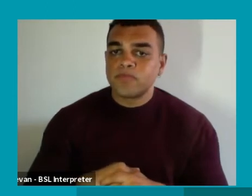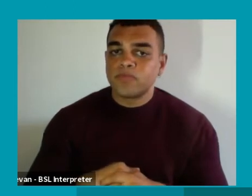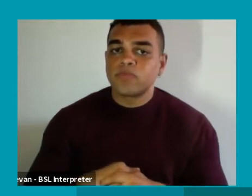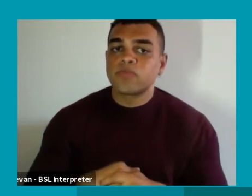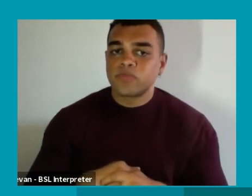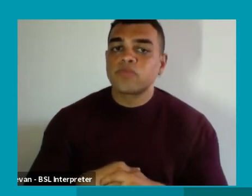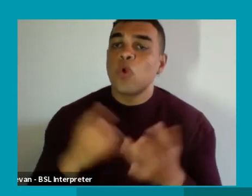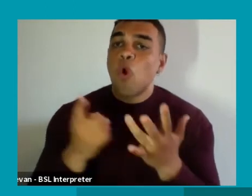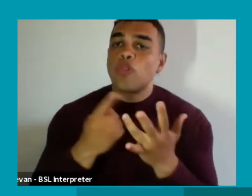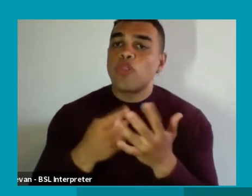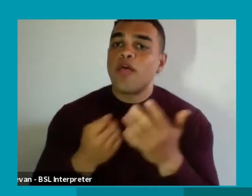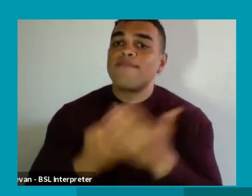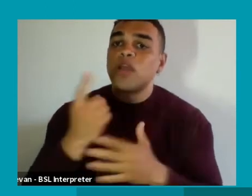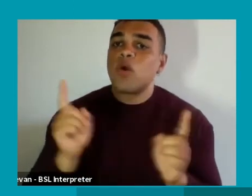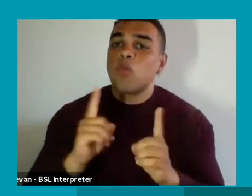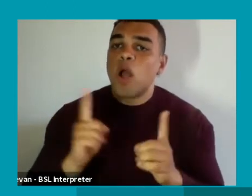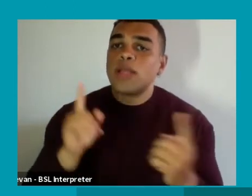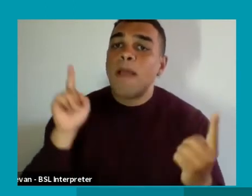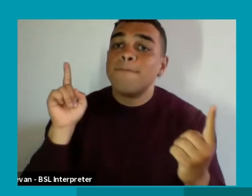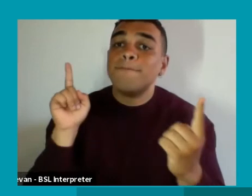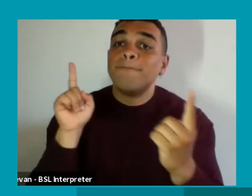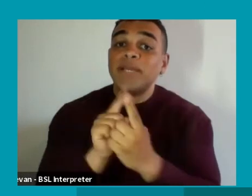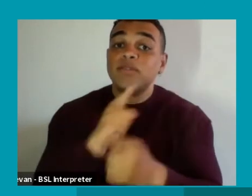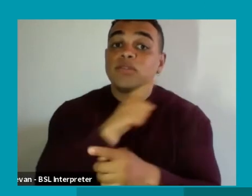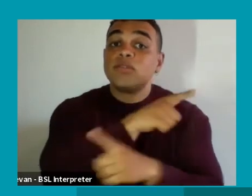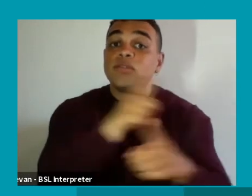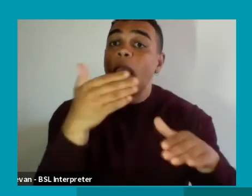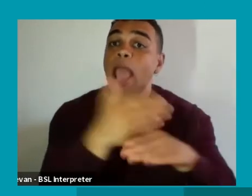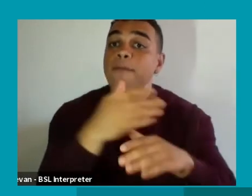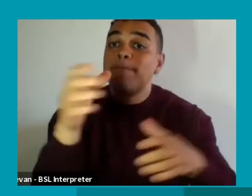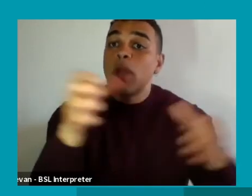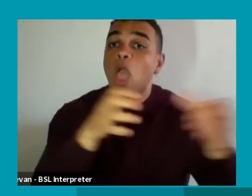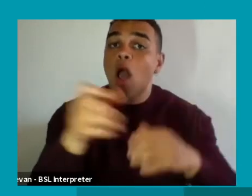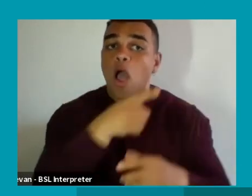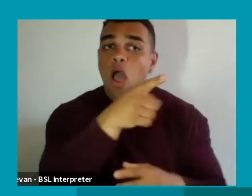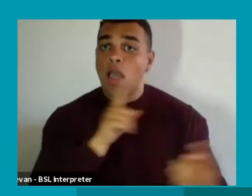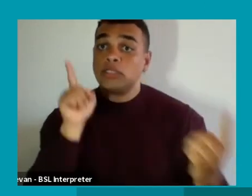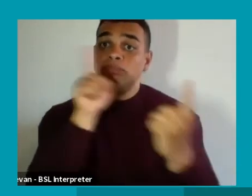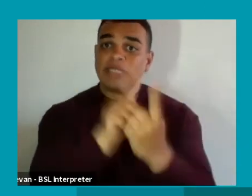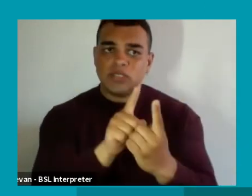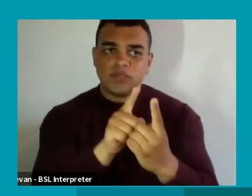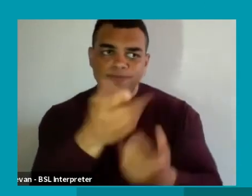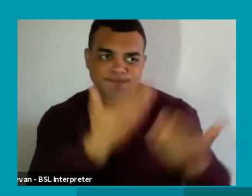fabulous webinars that allows you to meet with employers to find out about their recruitment.